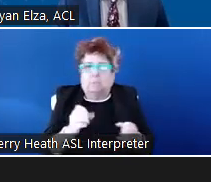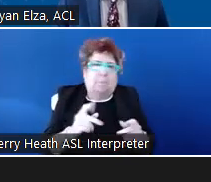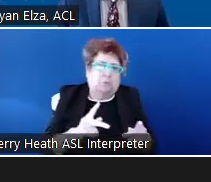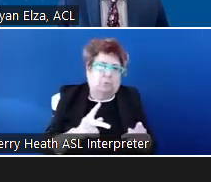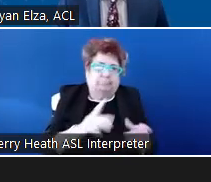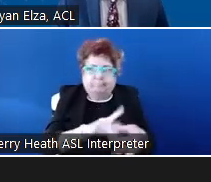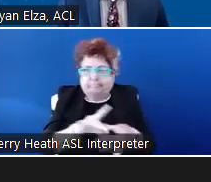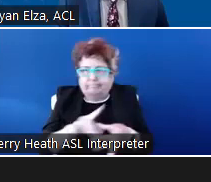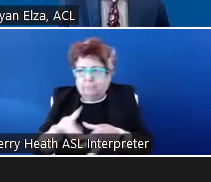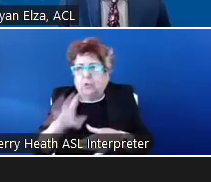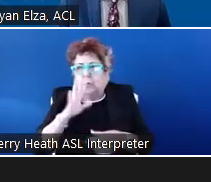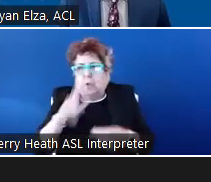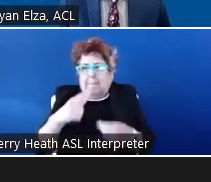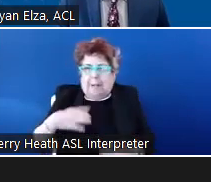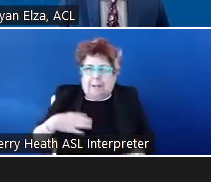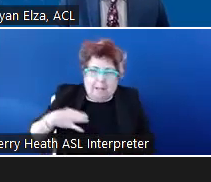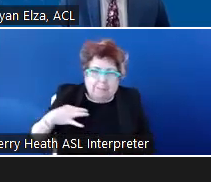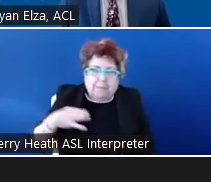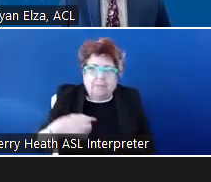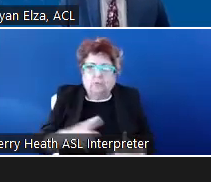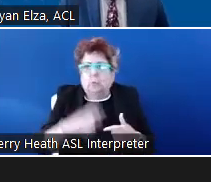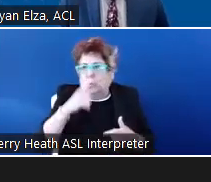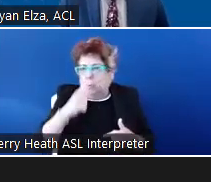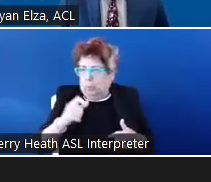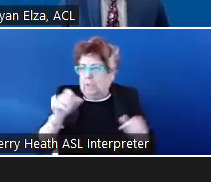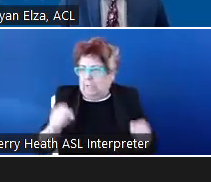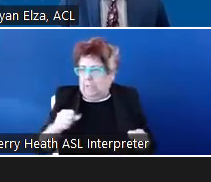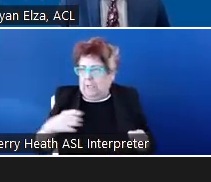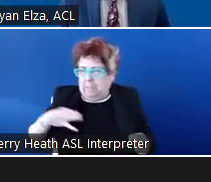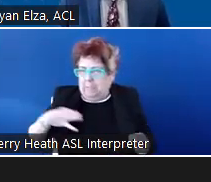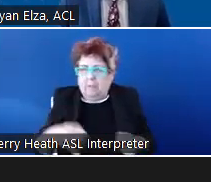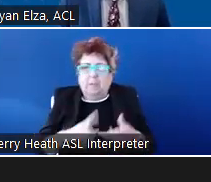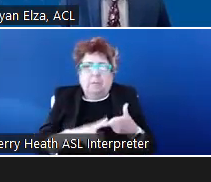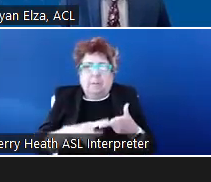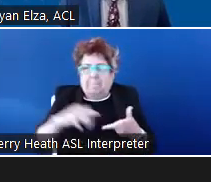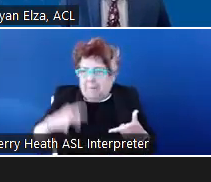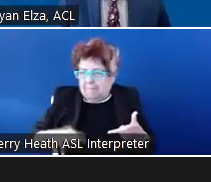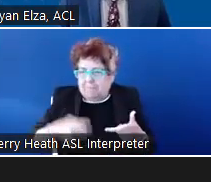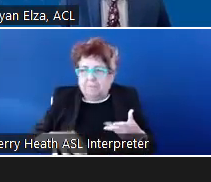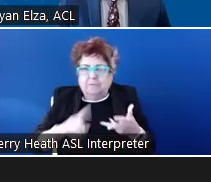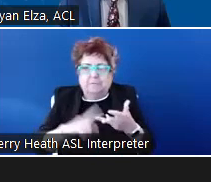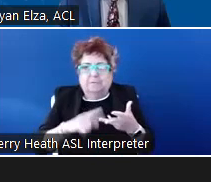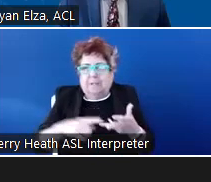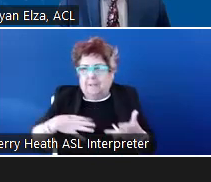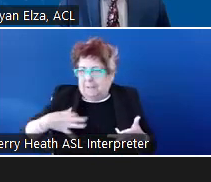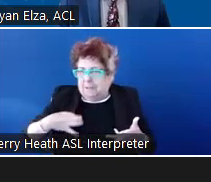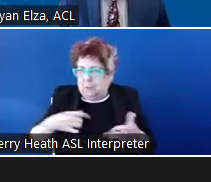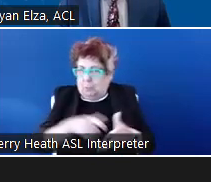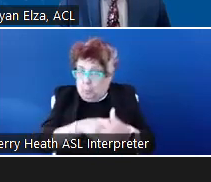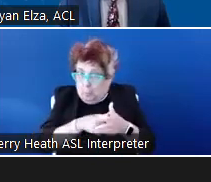to reveal who is eligible, the benefits of participating in this opportunity, the application requirements and process, and key dates to keep in mind as